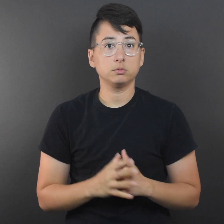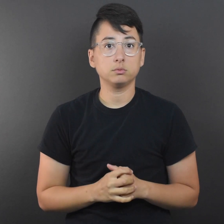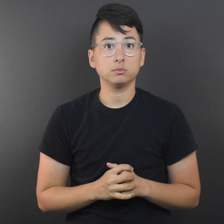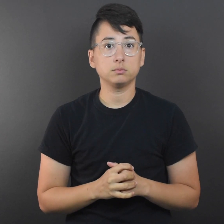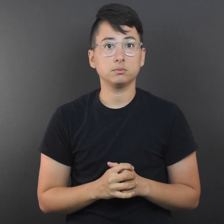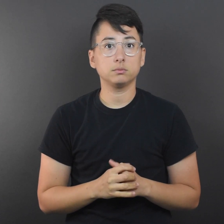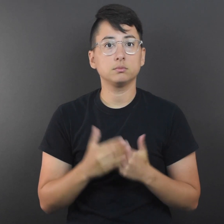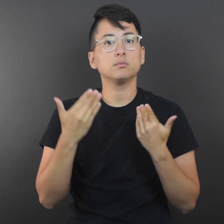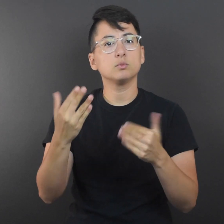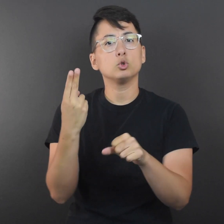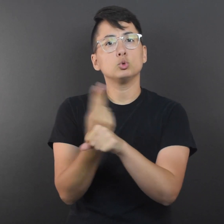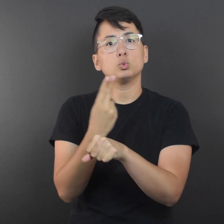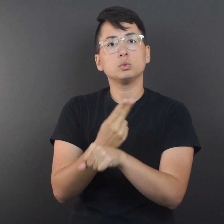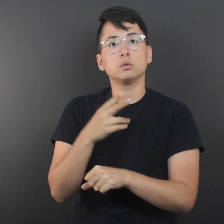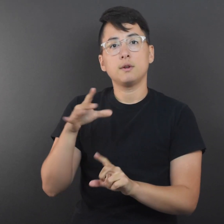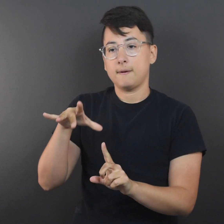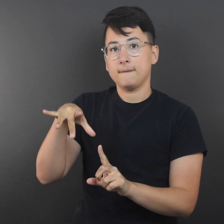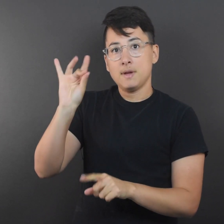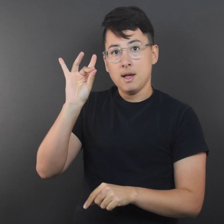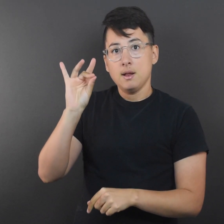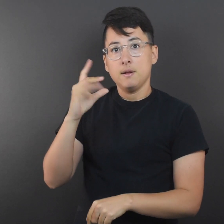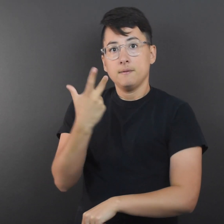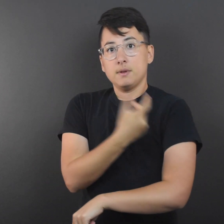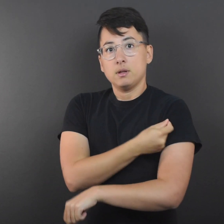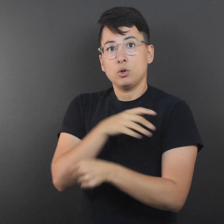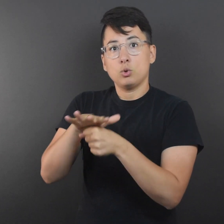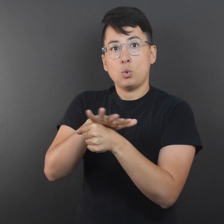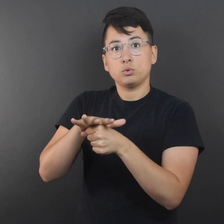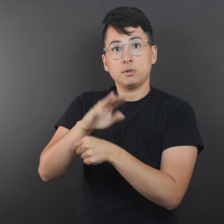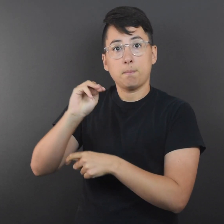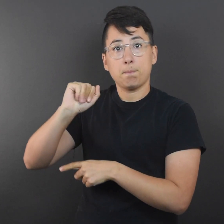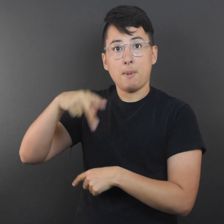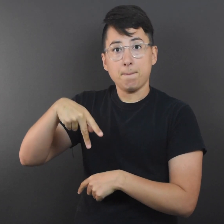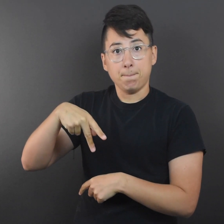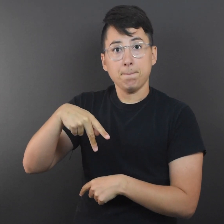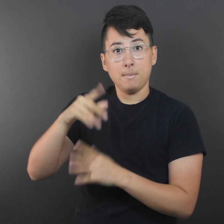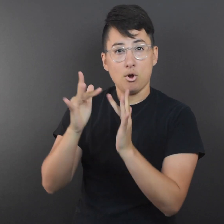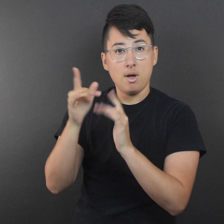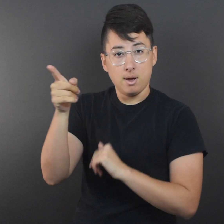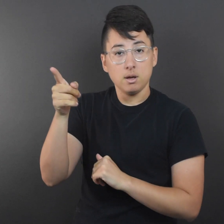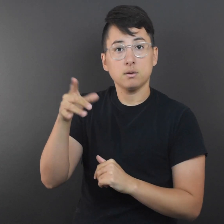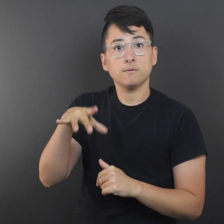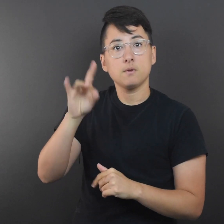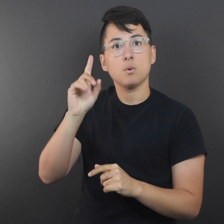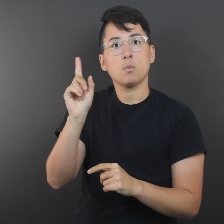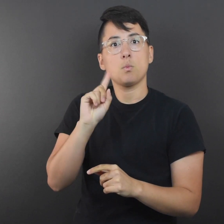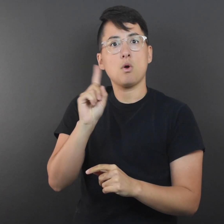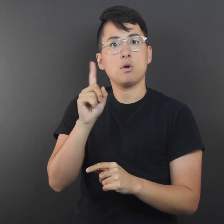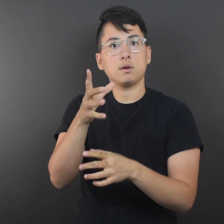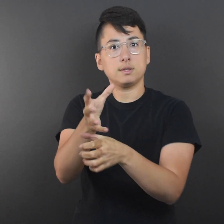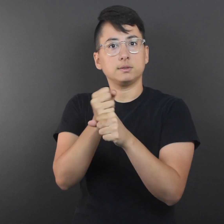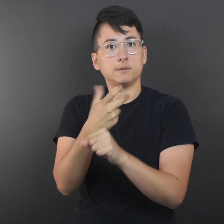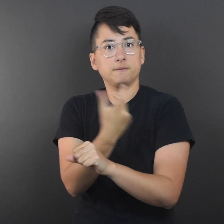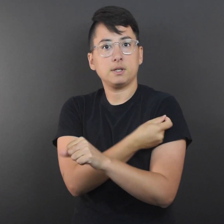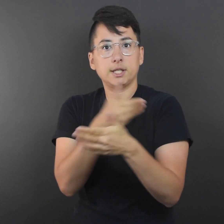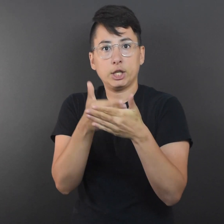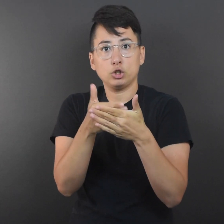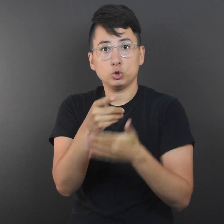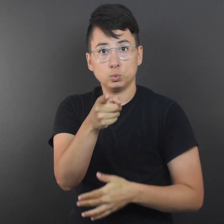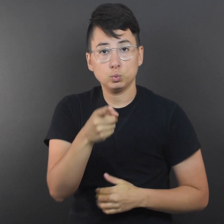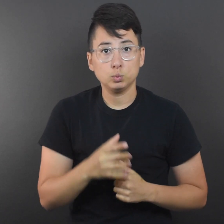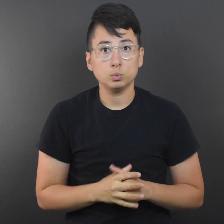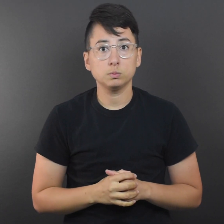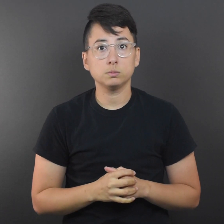Use the state’s Find Vaccine Locations map to find vaccine providers near you. Additionally,